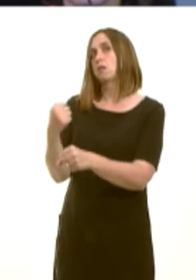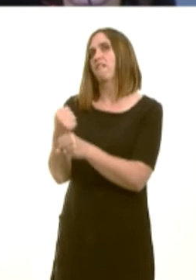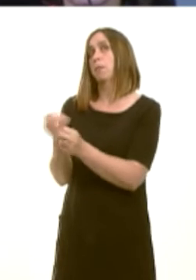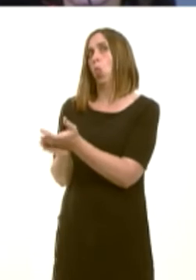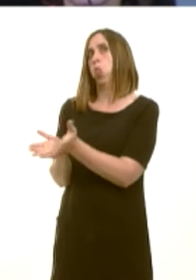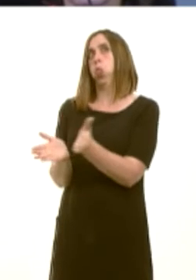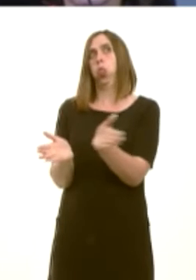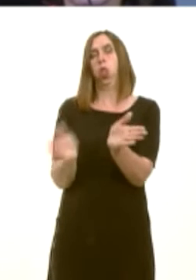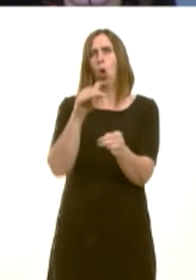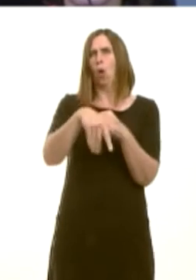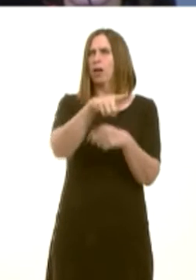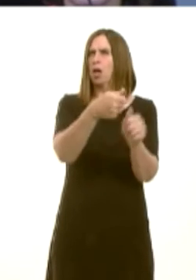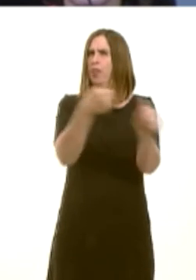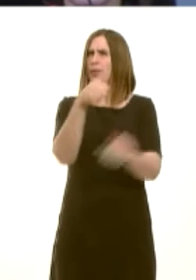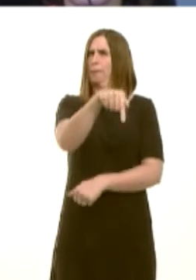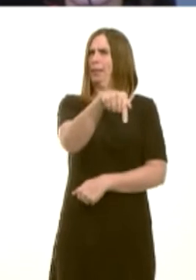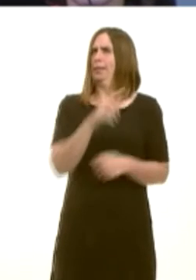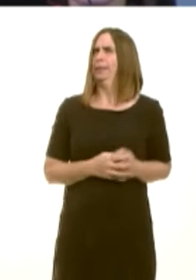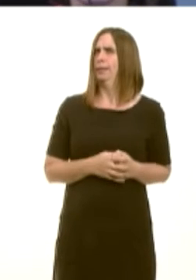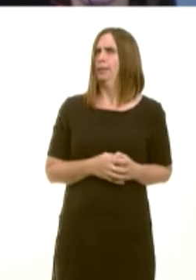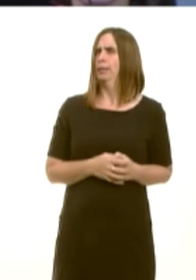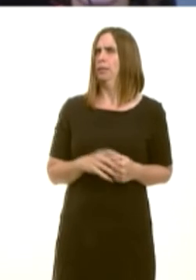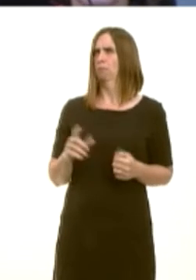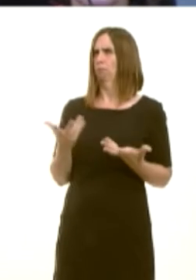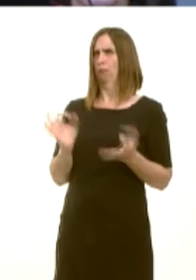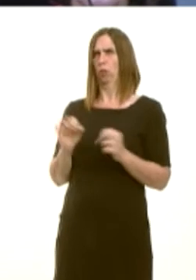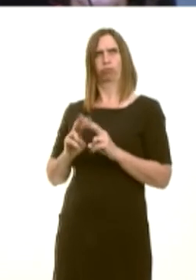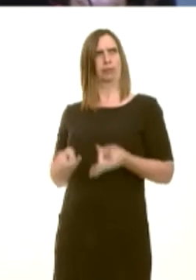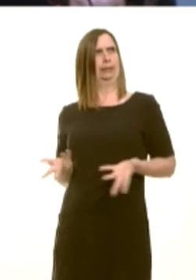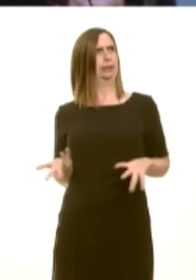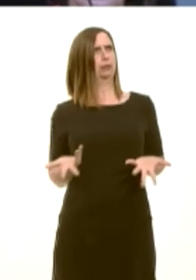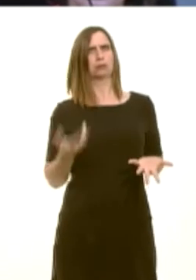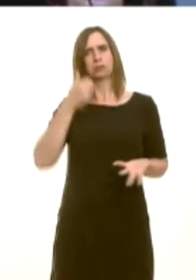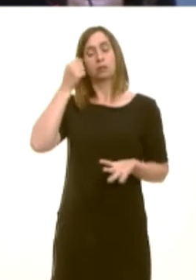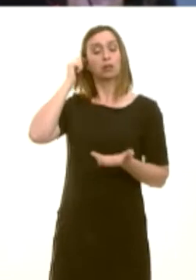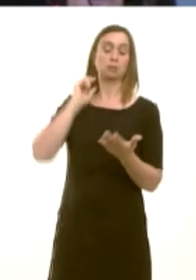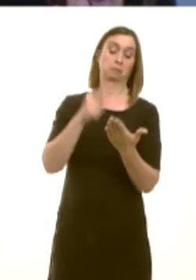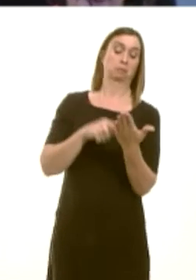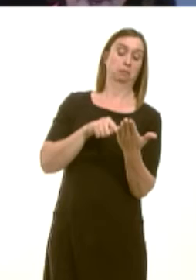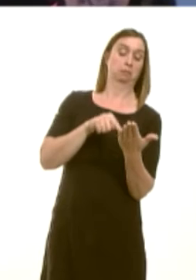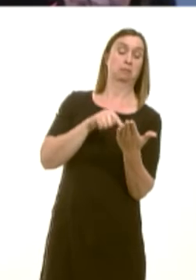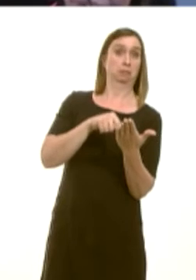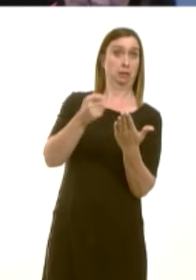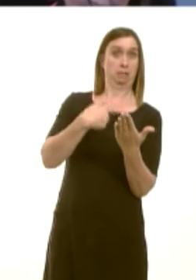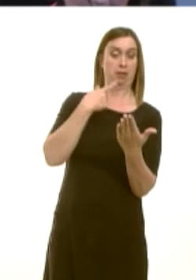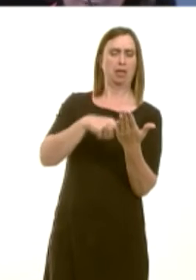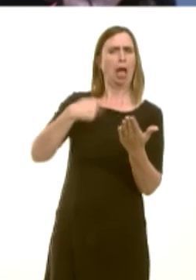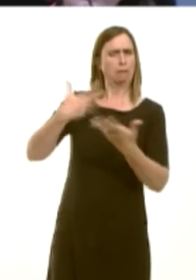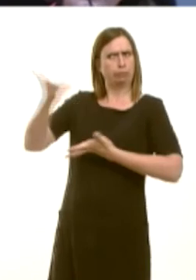particular company. Iíll quote the e-mail, if I may. This is the e-mail: Andrew R.T. Davies: ëI have now spoken at length with the ministerÖand it is clear